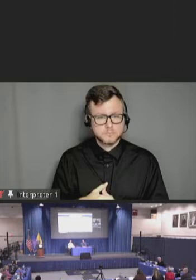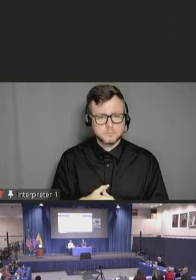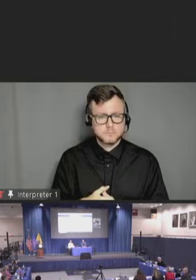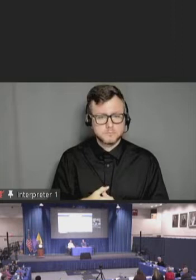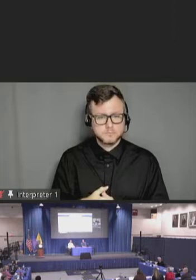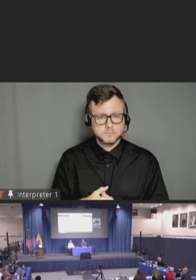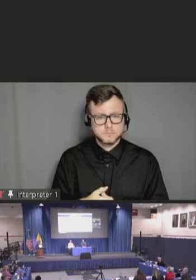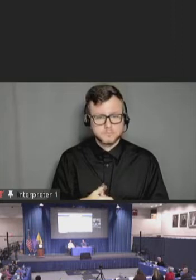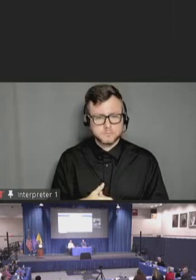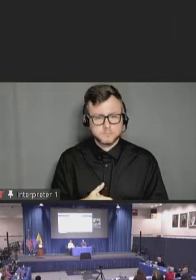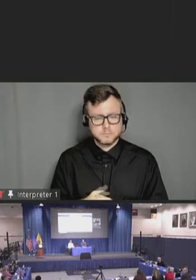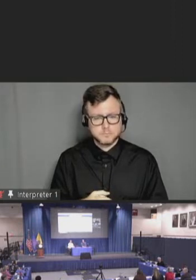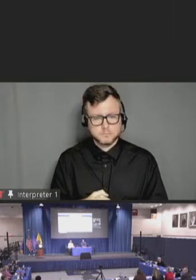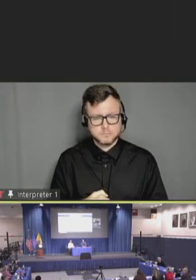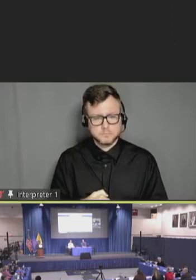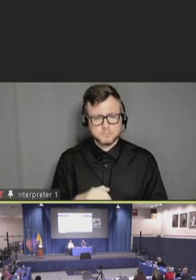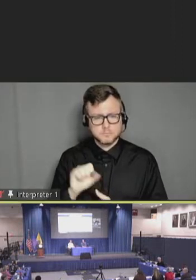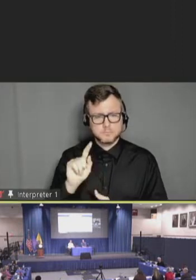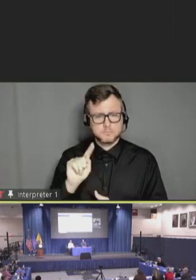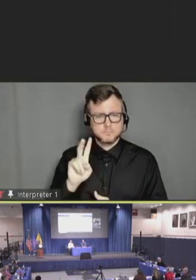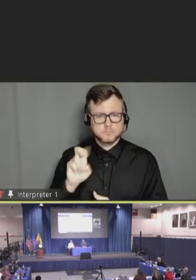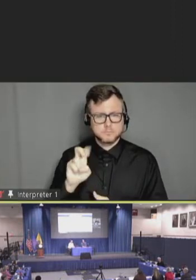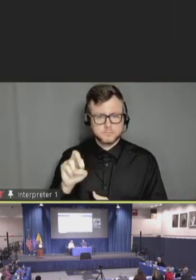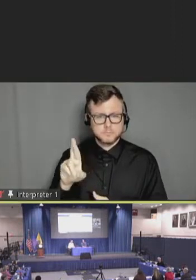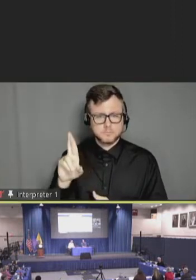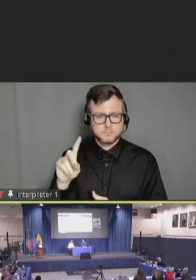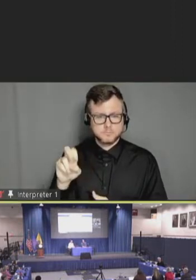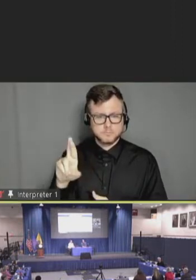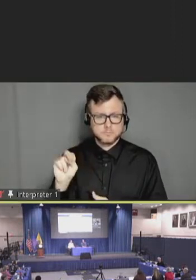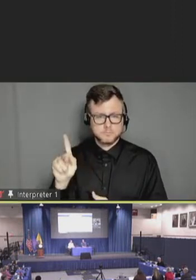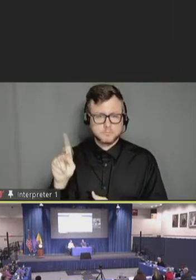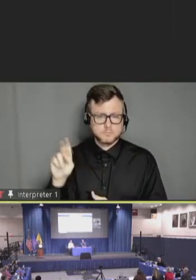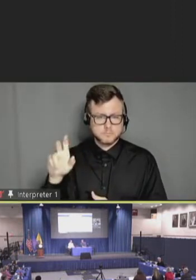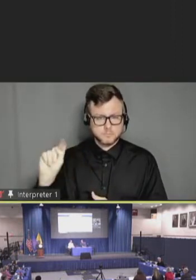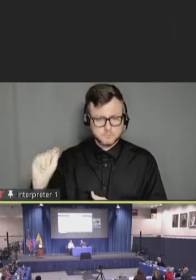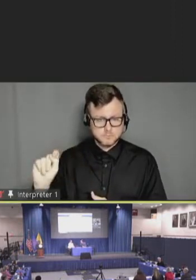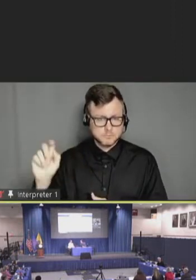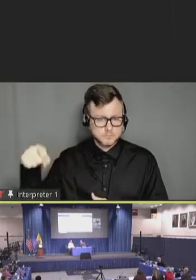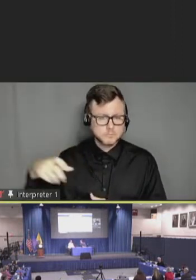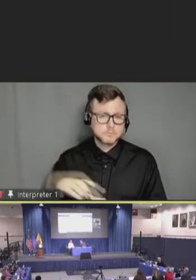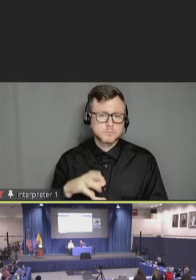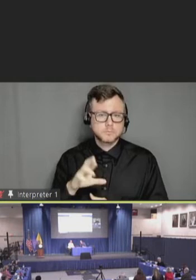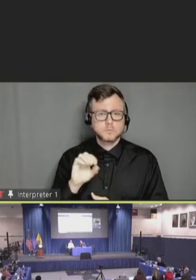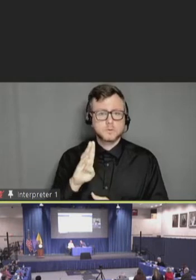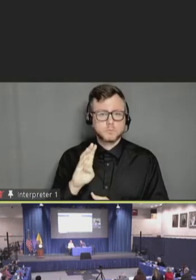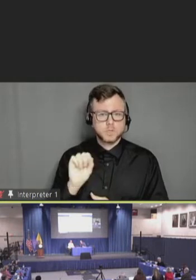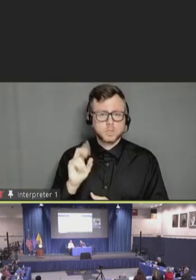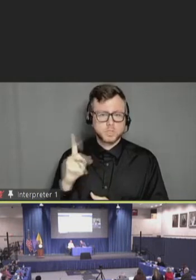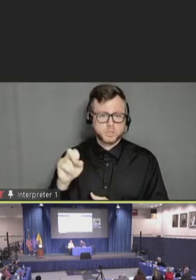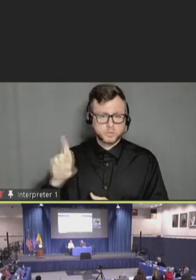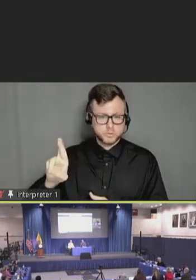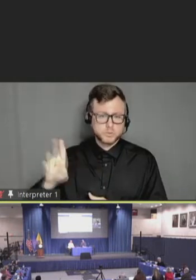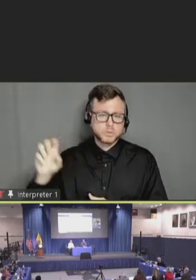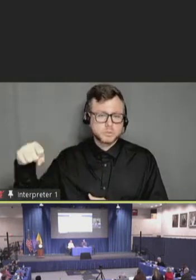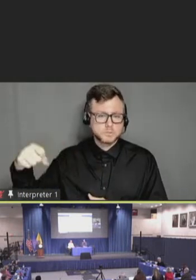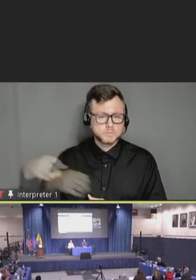Ann Aikin: Thank you. Steve Rinderknecht? Stephen Rinderknecht: Yes. Ann Aikin: Rob Shechter? Robert Schechter: Yes.